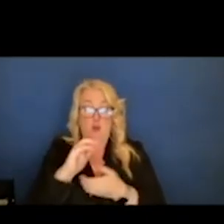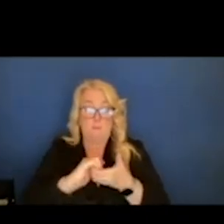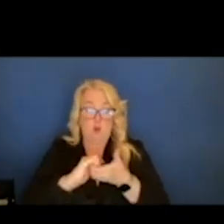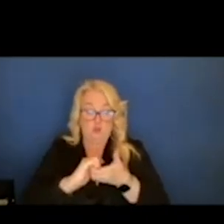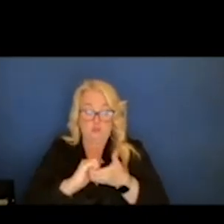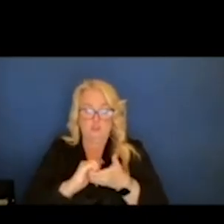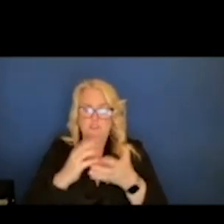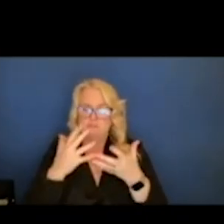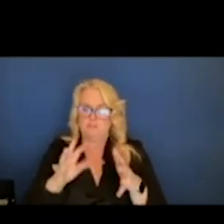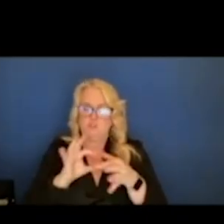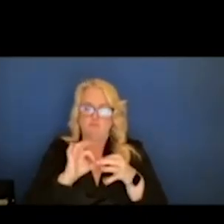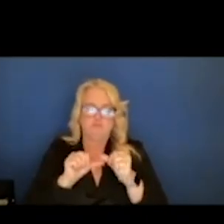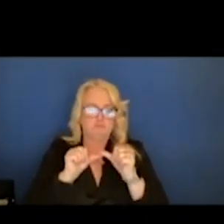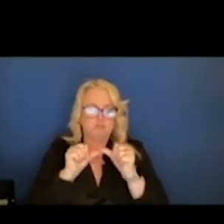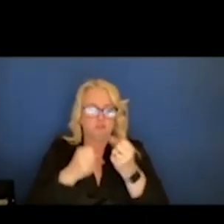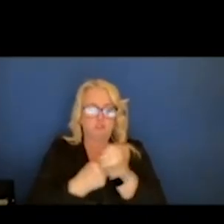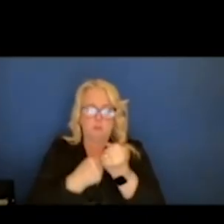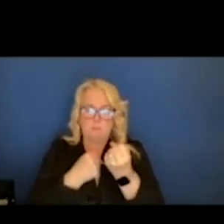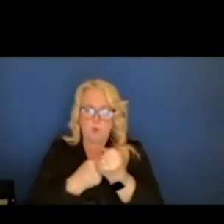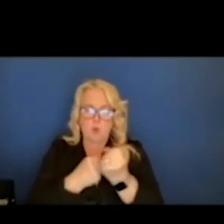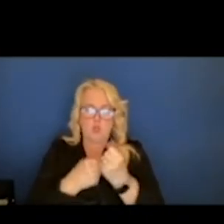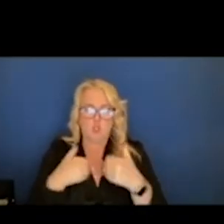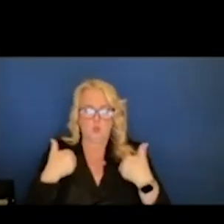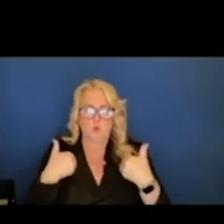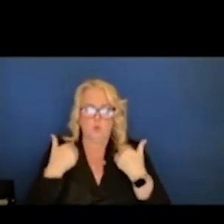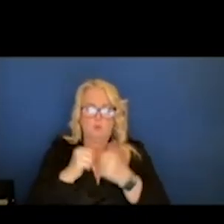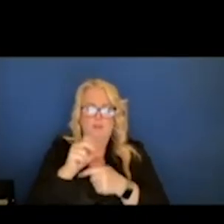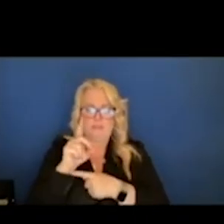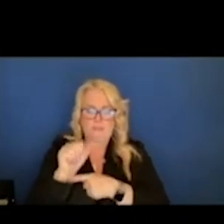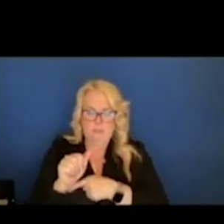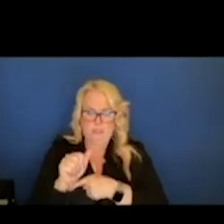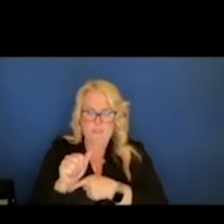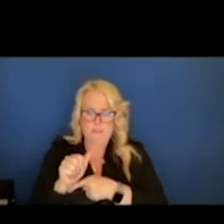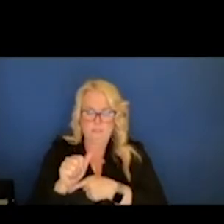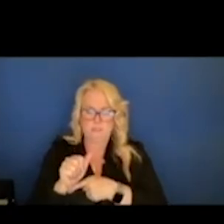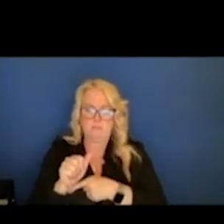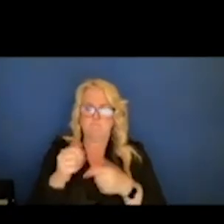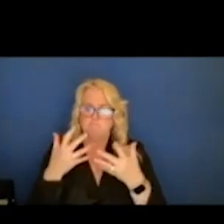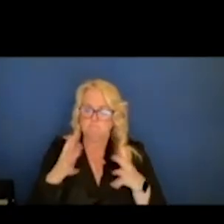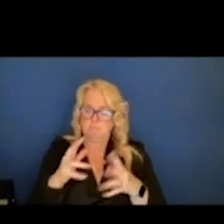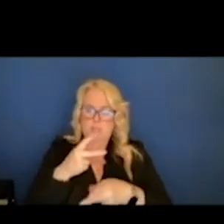conversation around how to support youth with disabilities at the forefront and has maintained